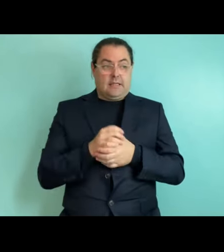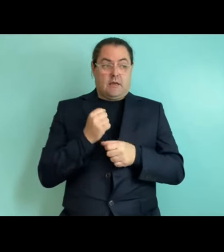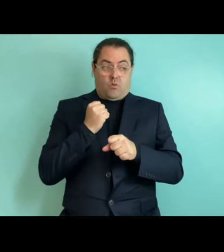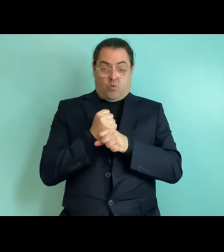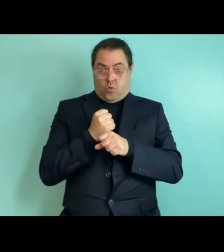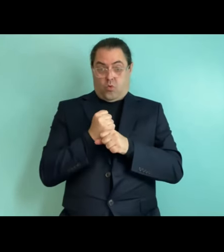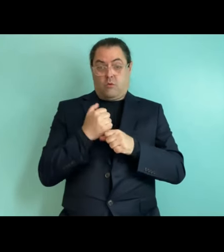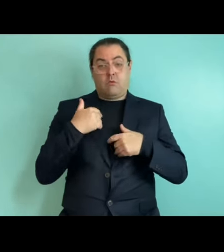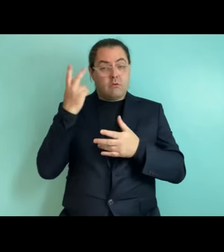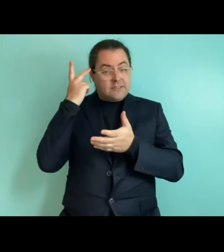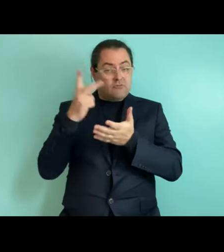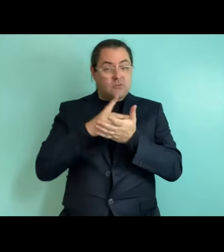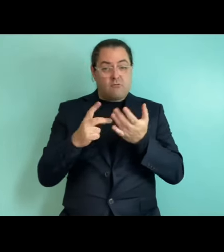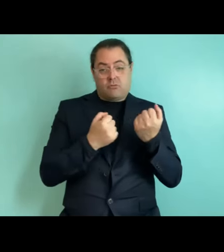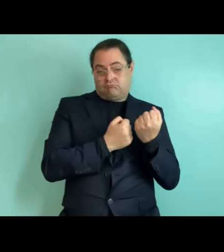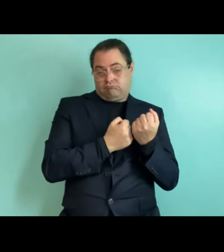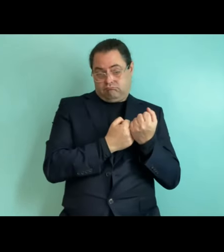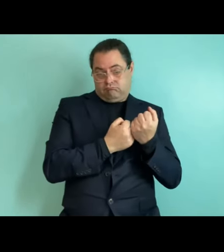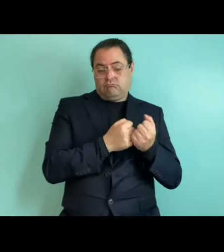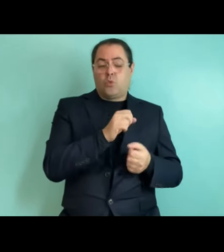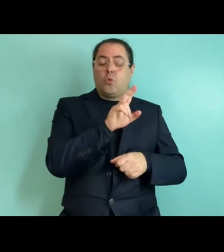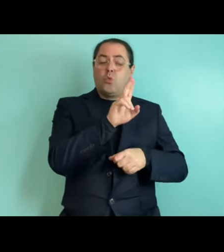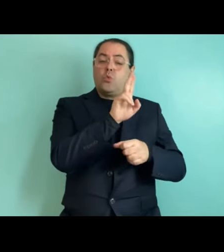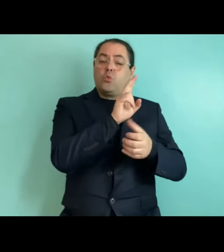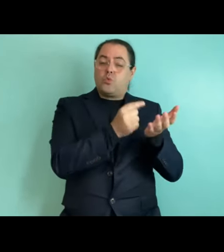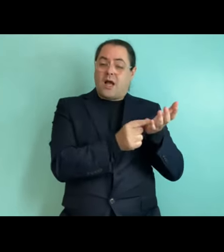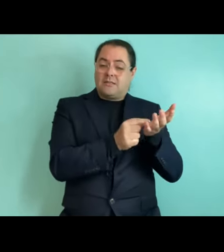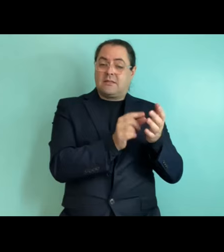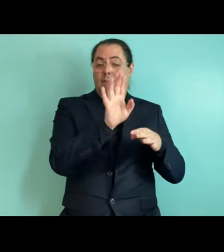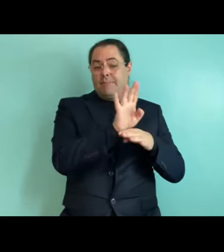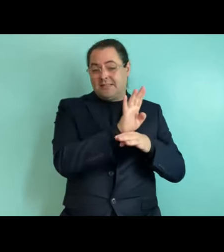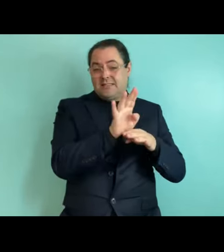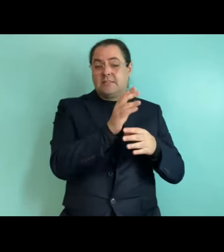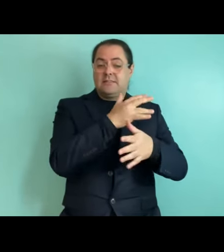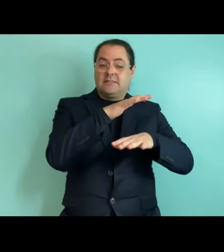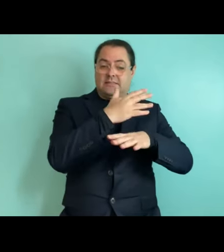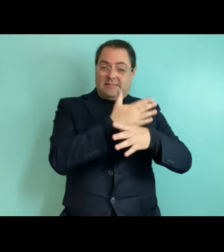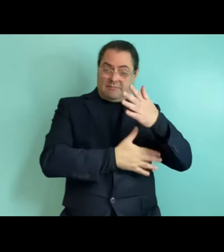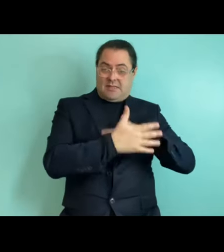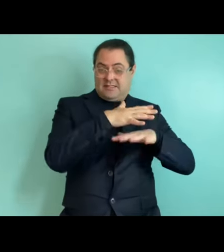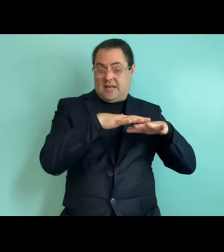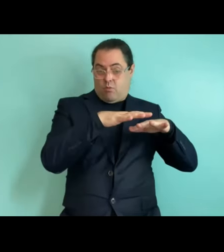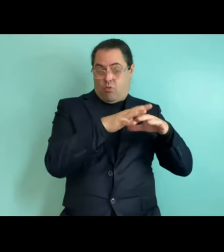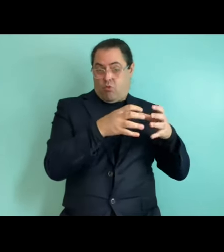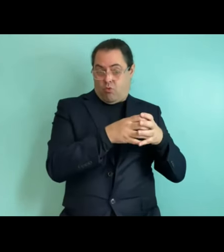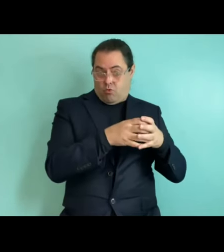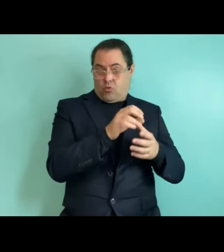for the data business and disability network. 12:13:16 And it has been involved in developing